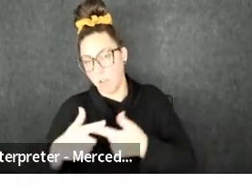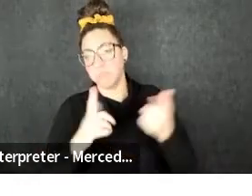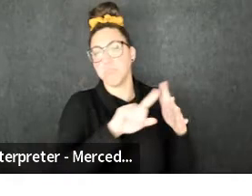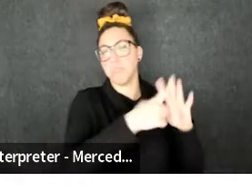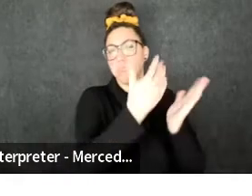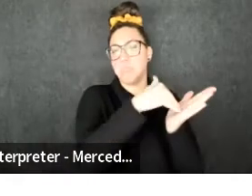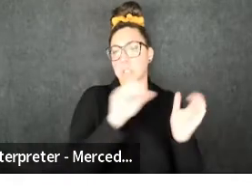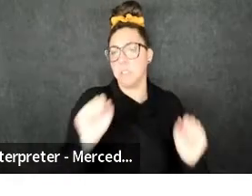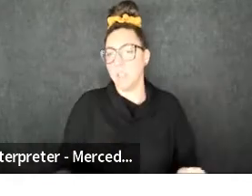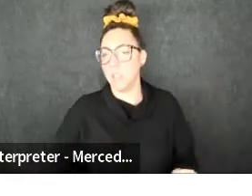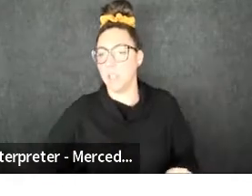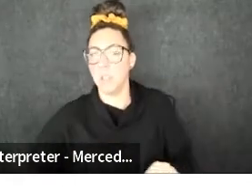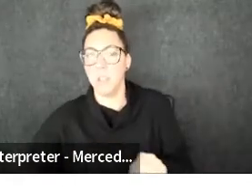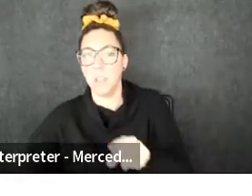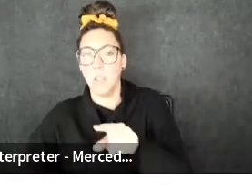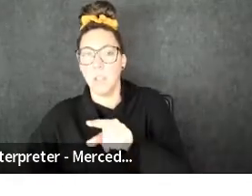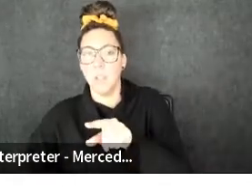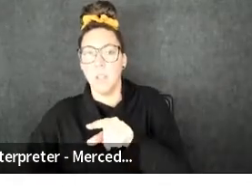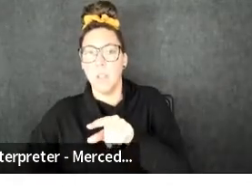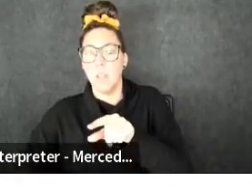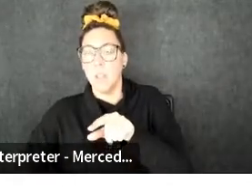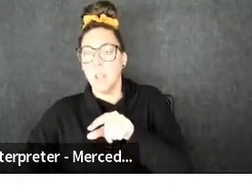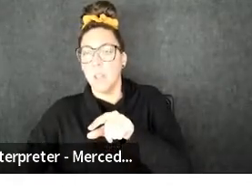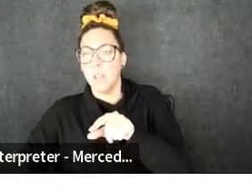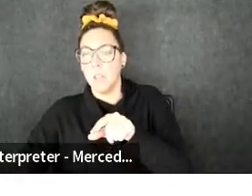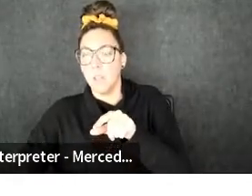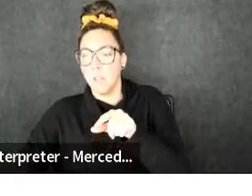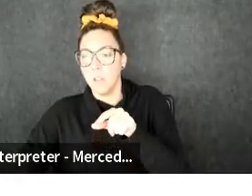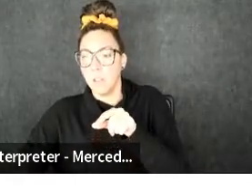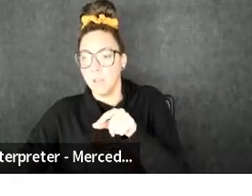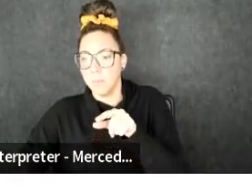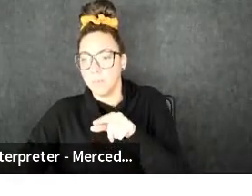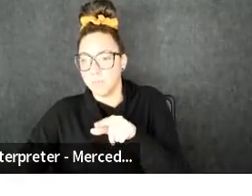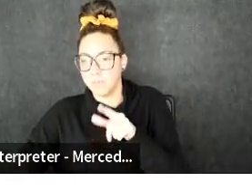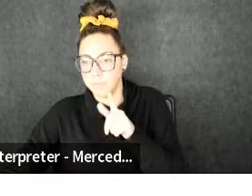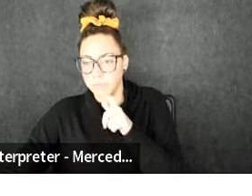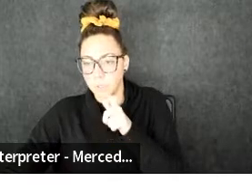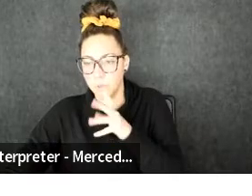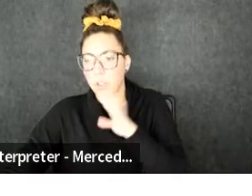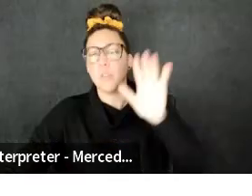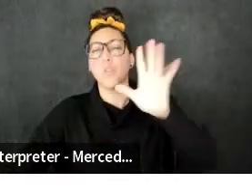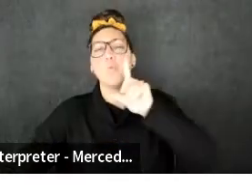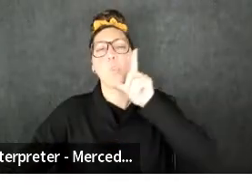I wanted to share something. Just good luck to you. You don't have to pass. Okay.